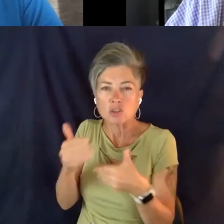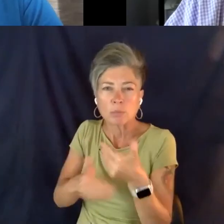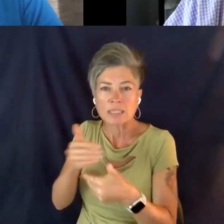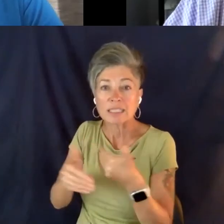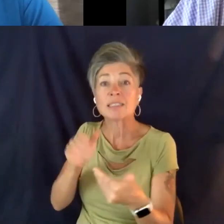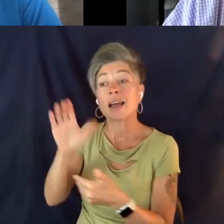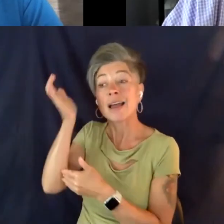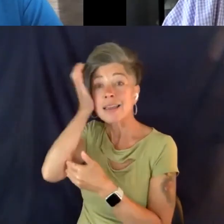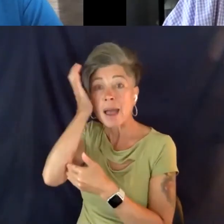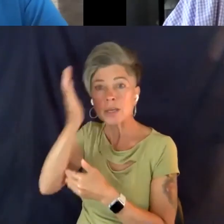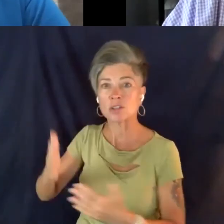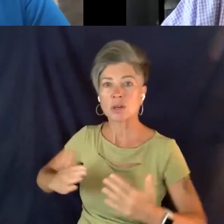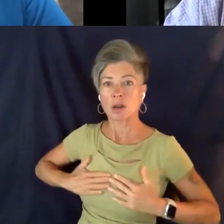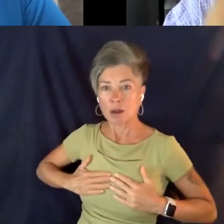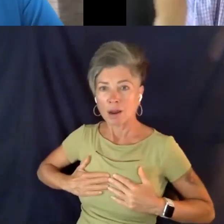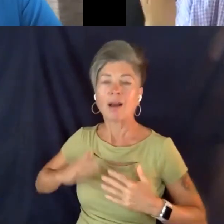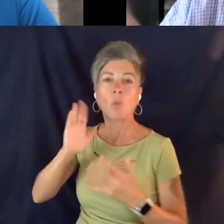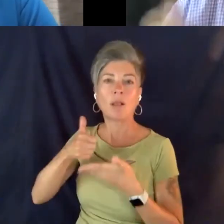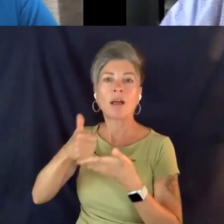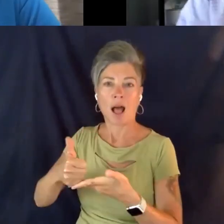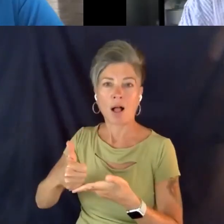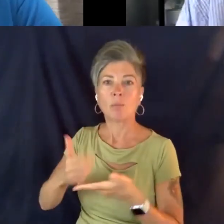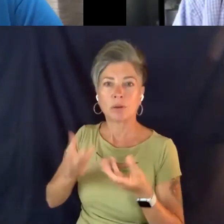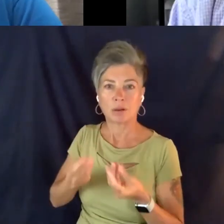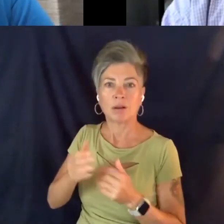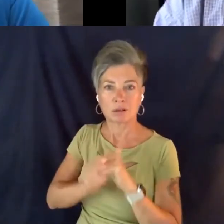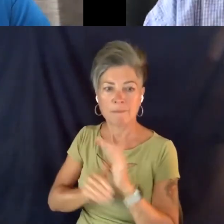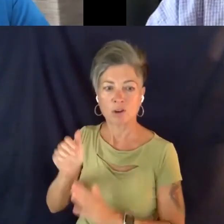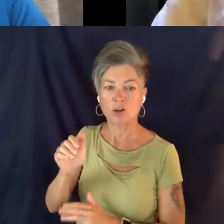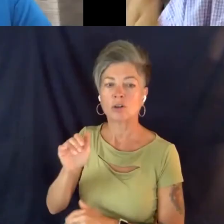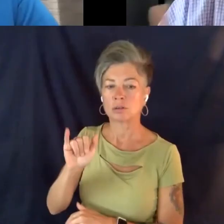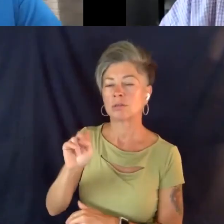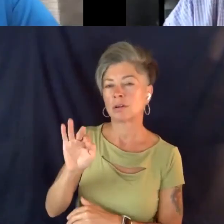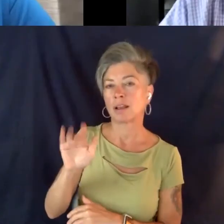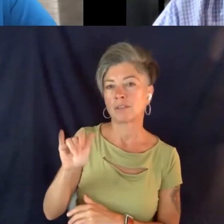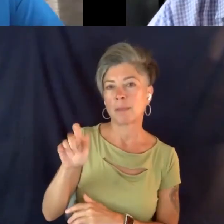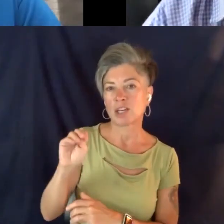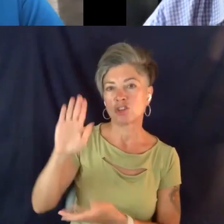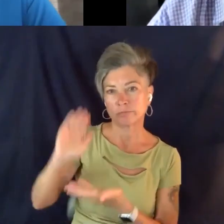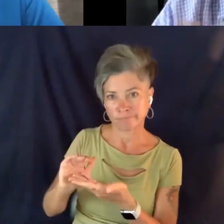That is wild. I wonder if nobody is, I'm guessing that nobody on this this call